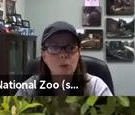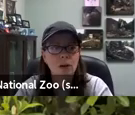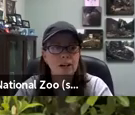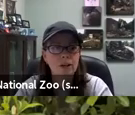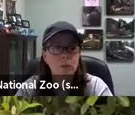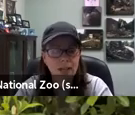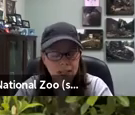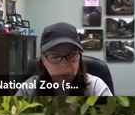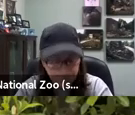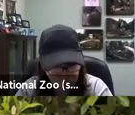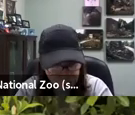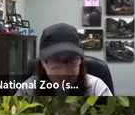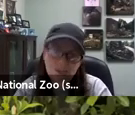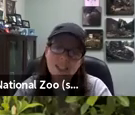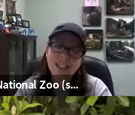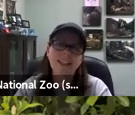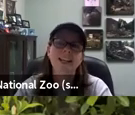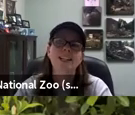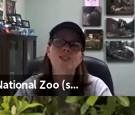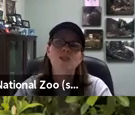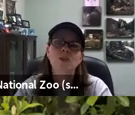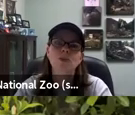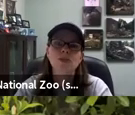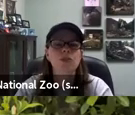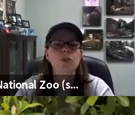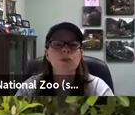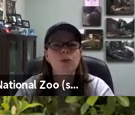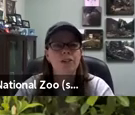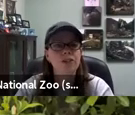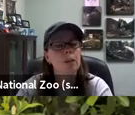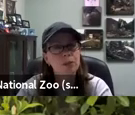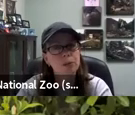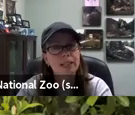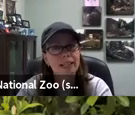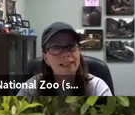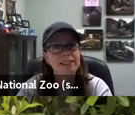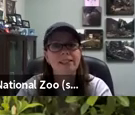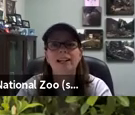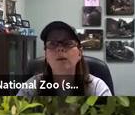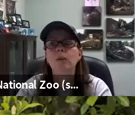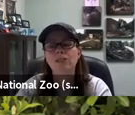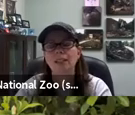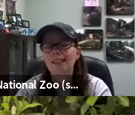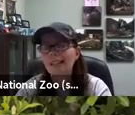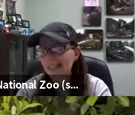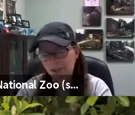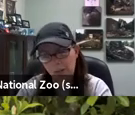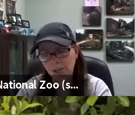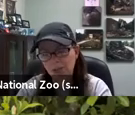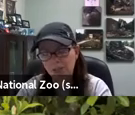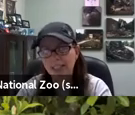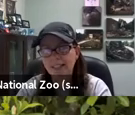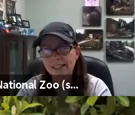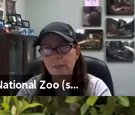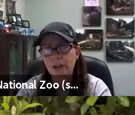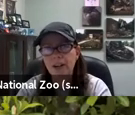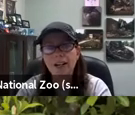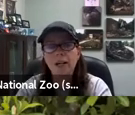where we mostly use it to store our tropical plants. We use a lot of